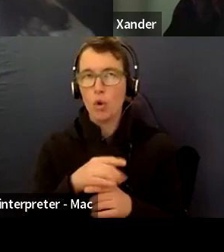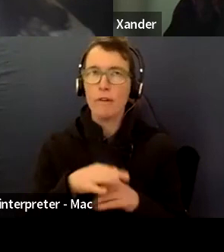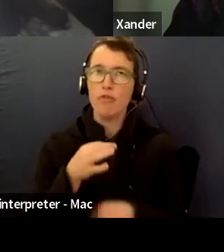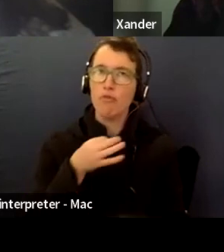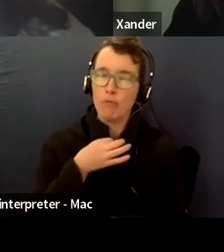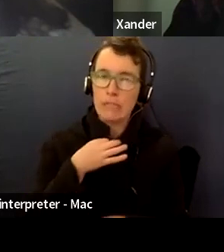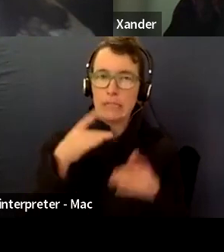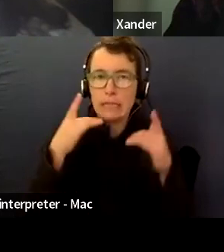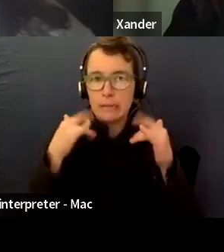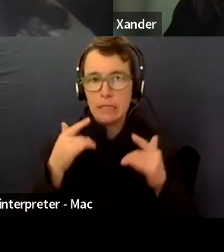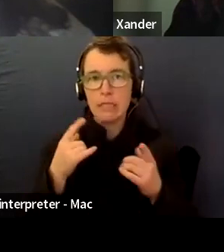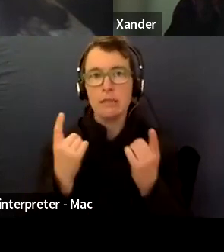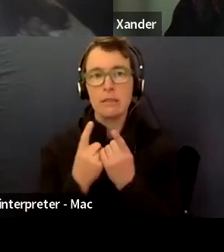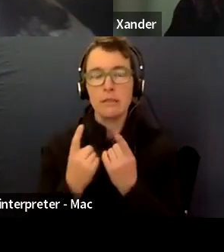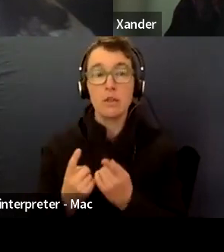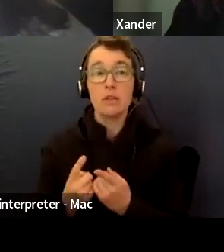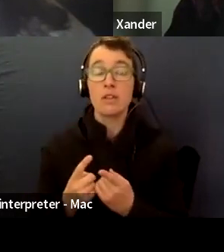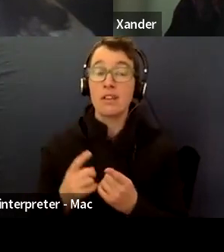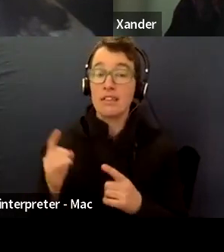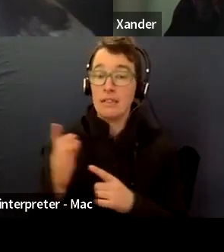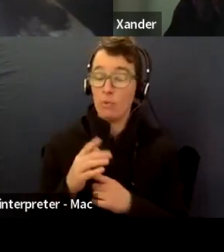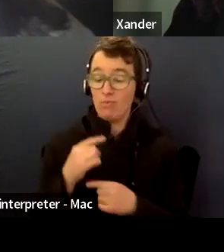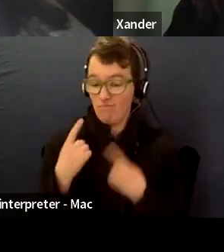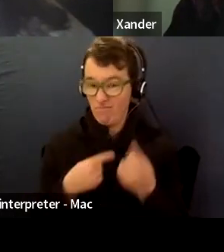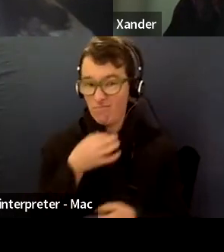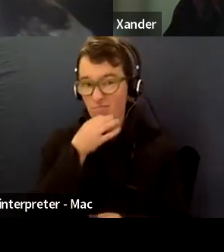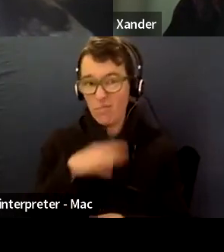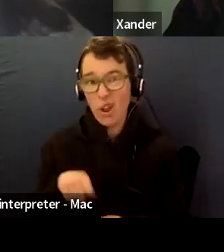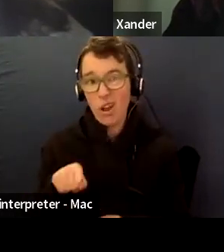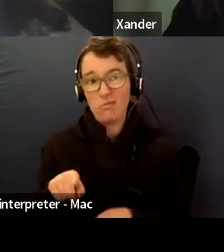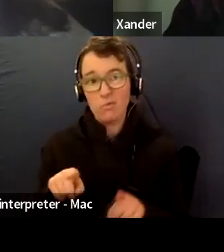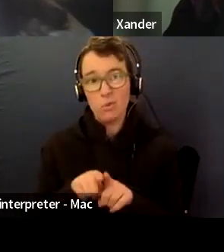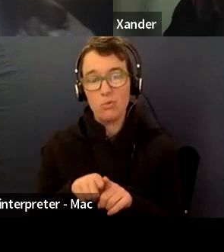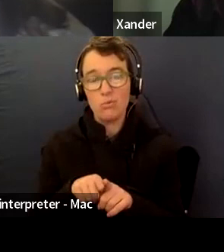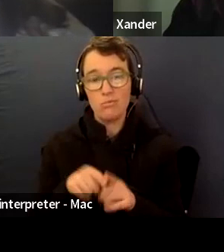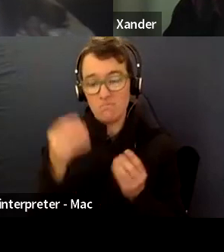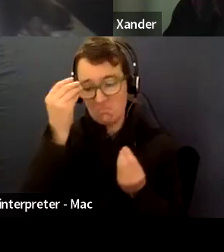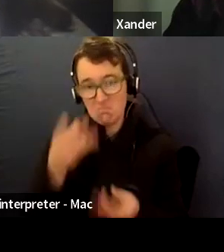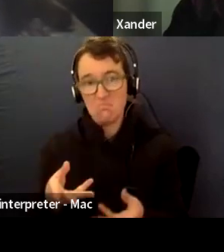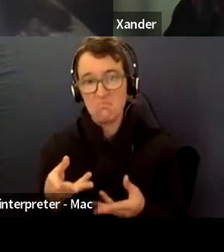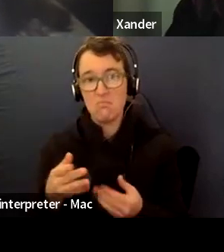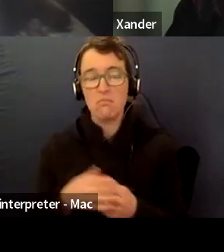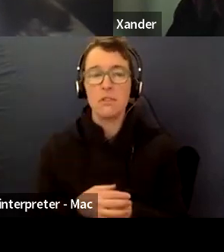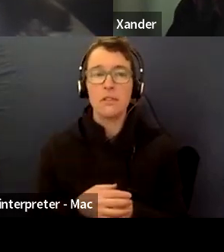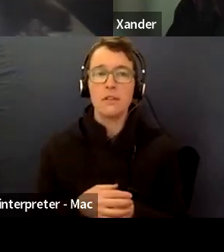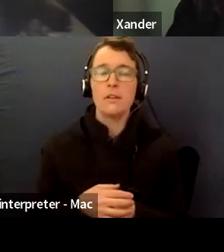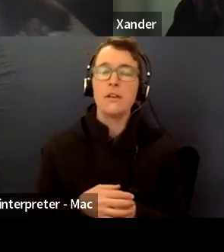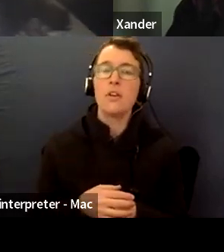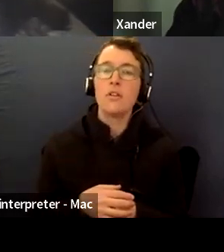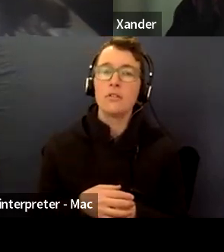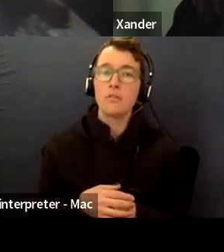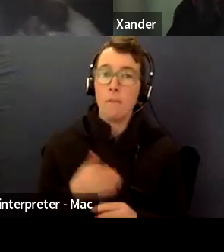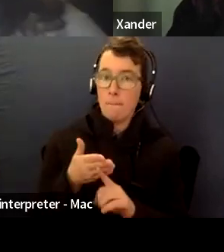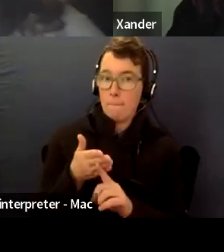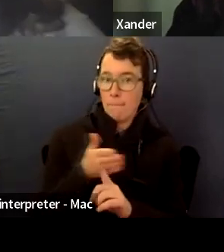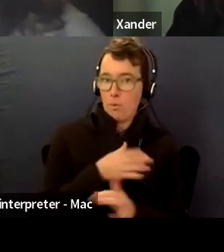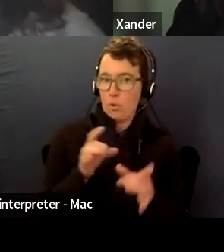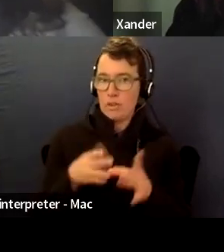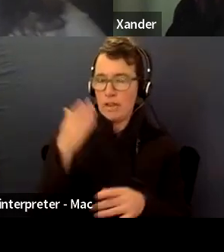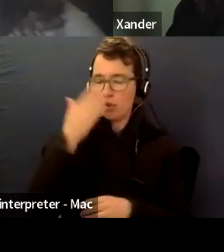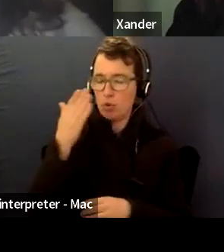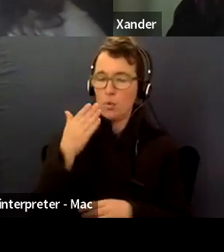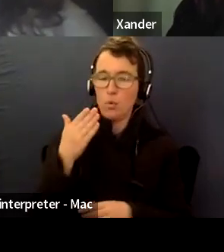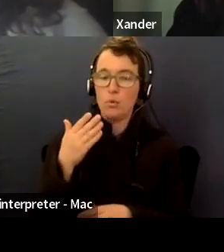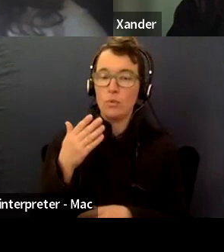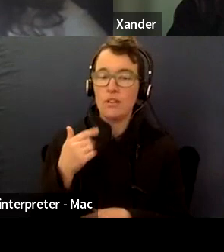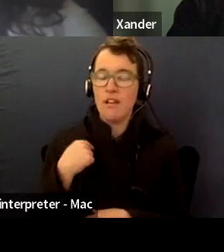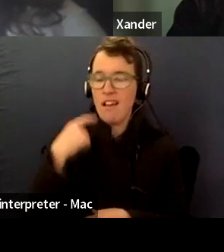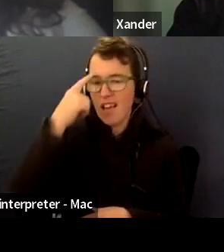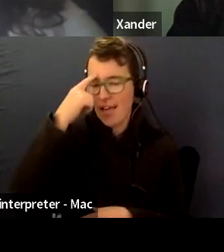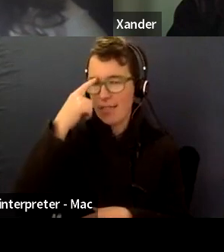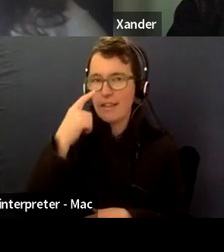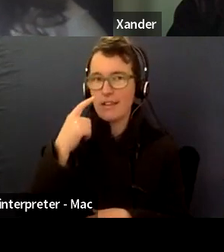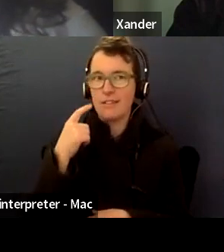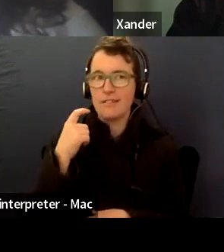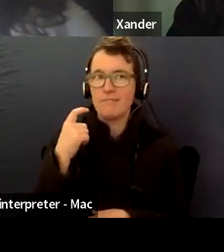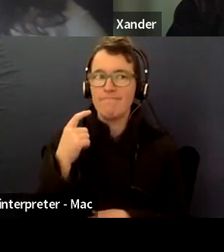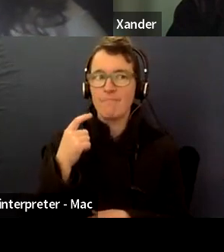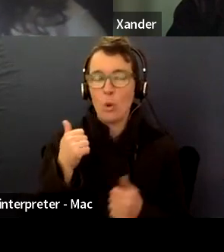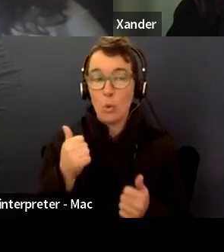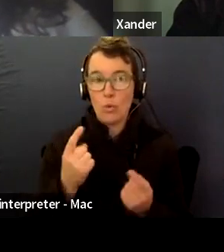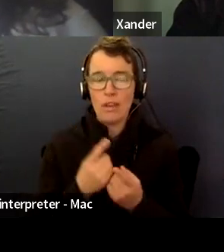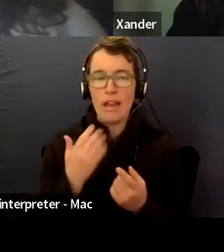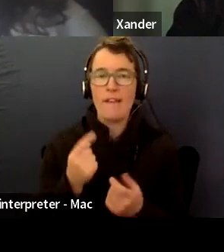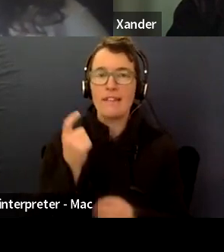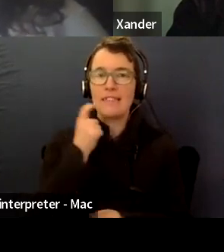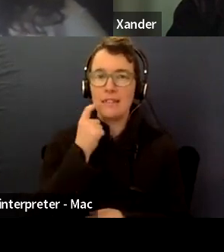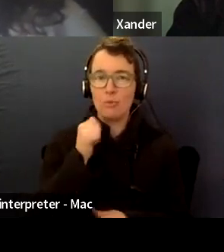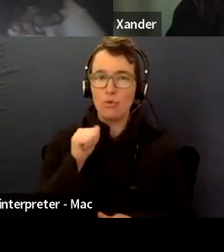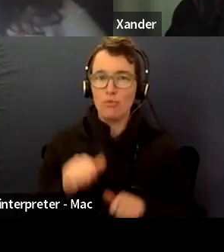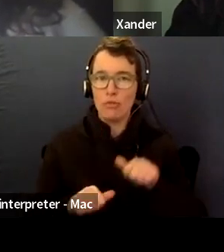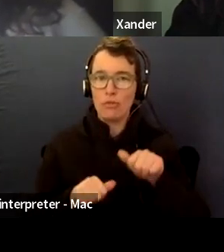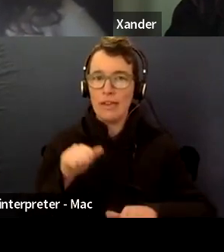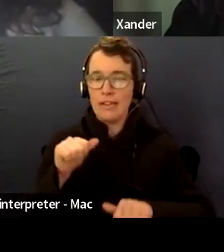These things also need to be communicated to the child. And I think one of the best things you can do in terms of at home before kids start school is having simple routines in place and routines and expectations because that those are the two main things